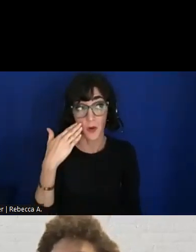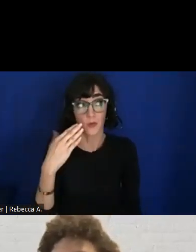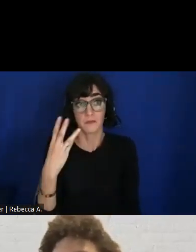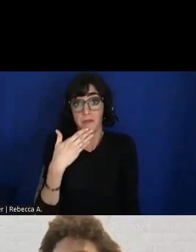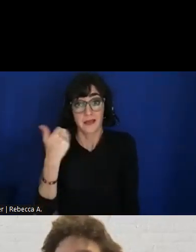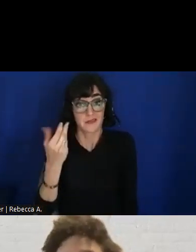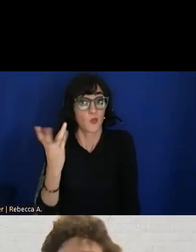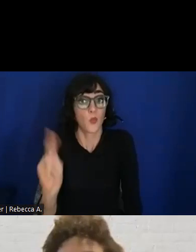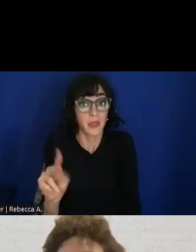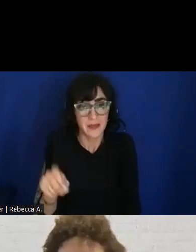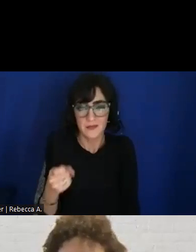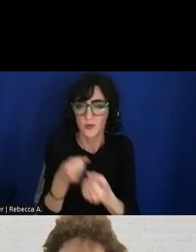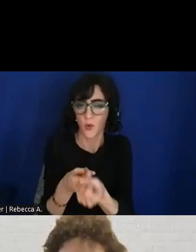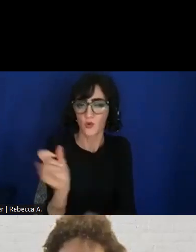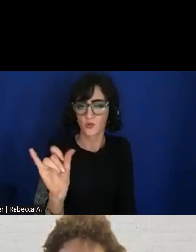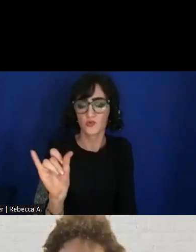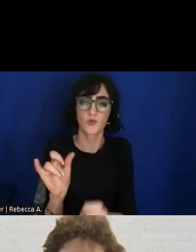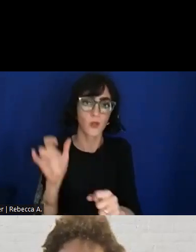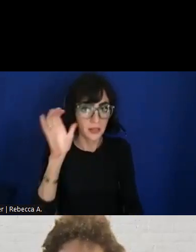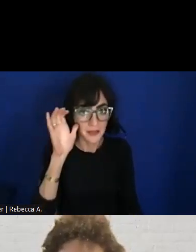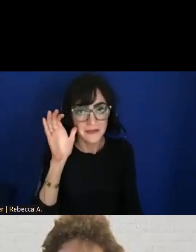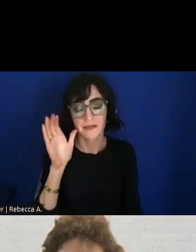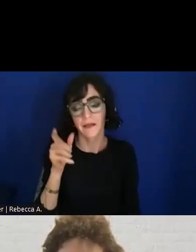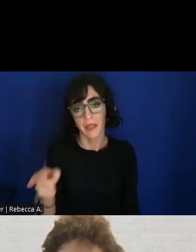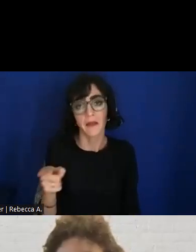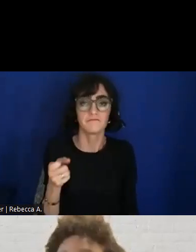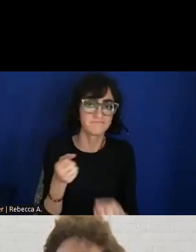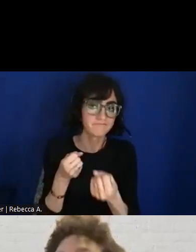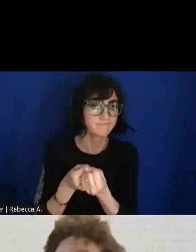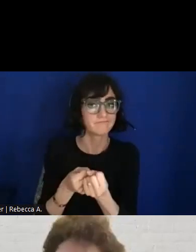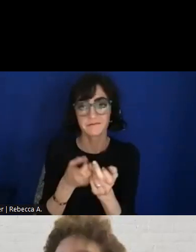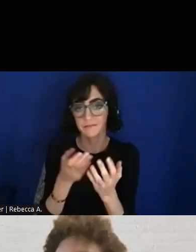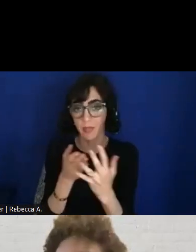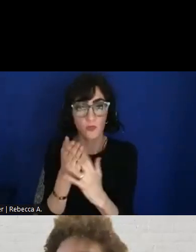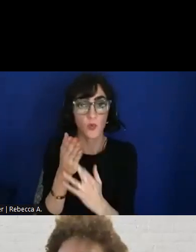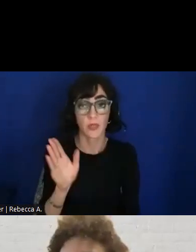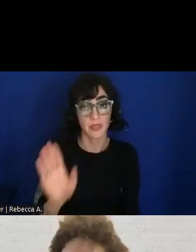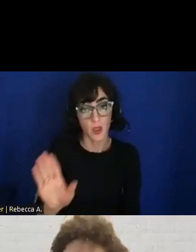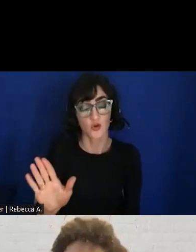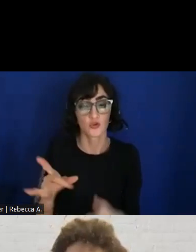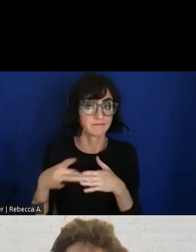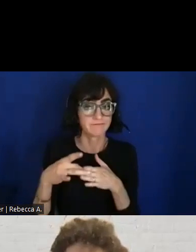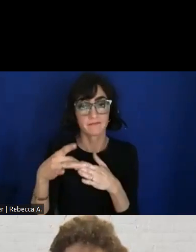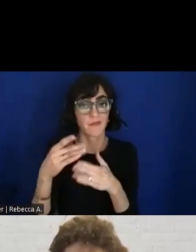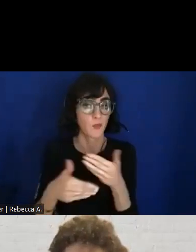so just listening to them and being there to support them through um that safety planning